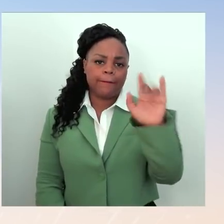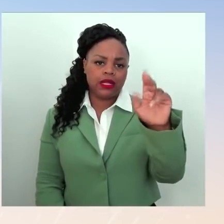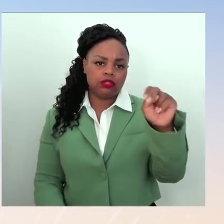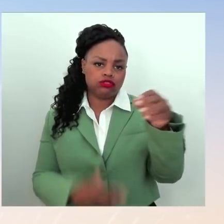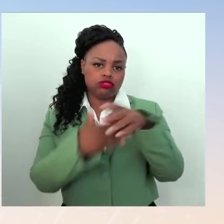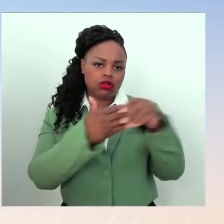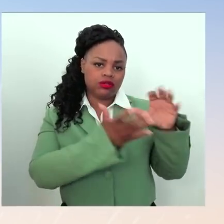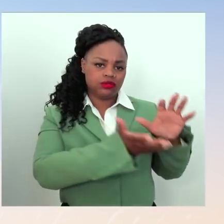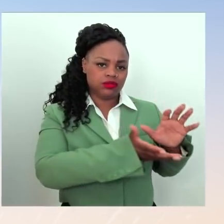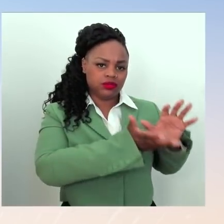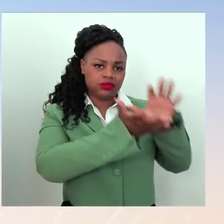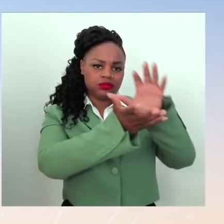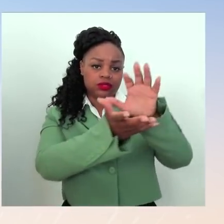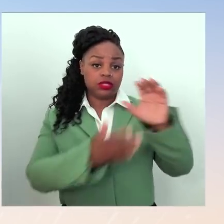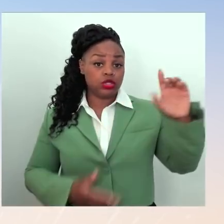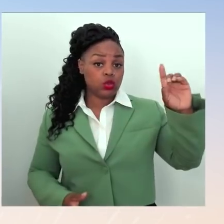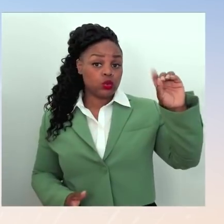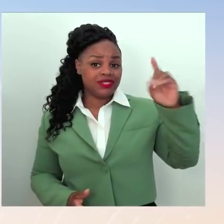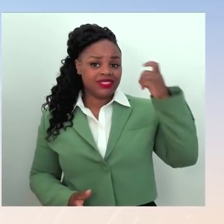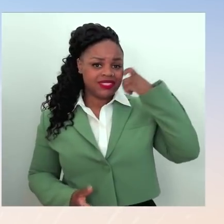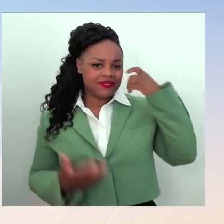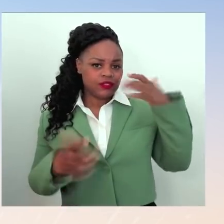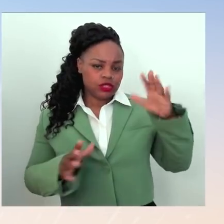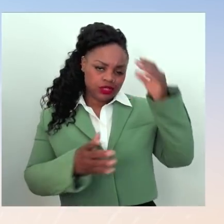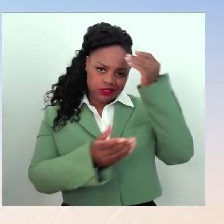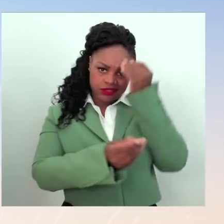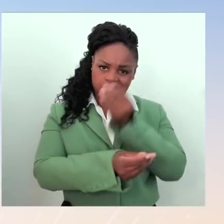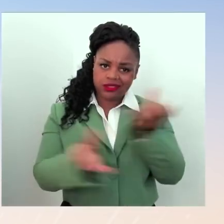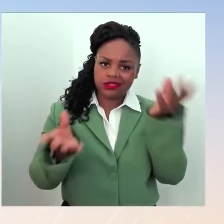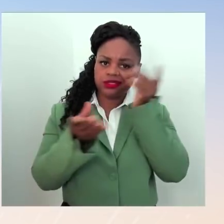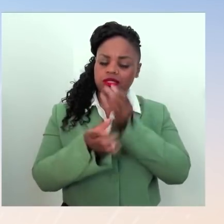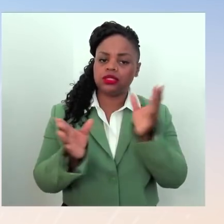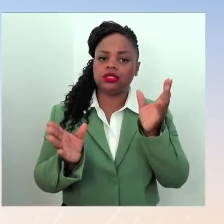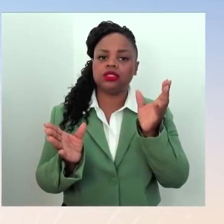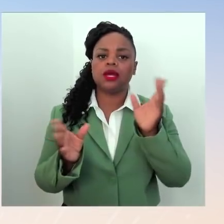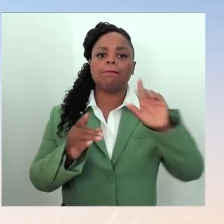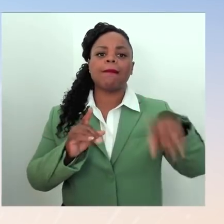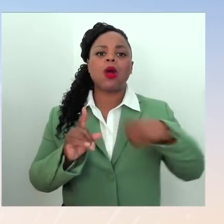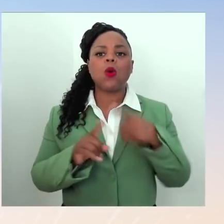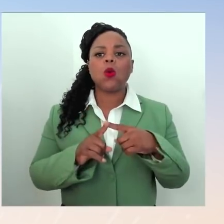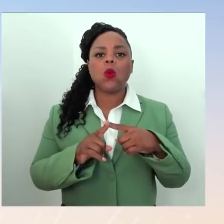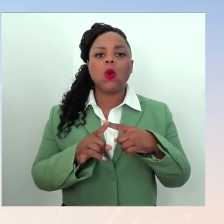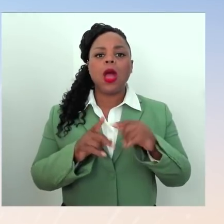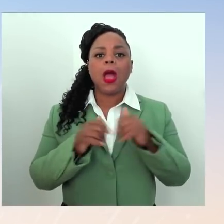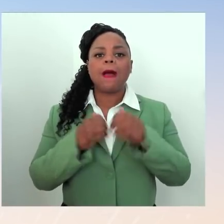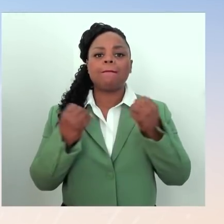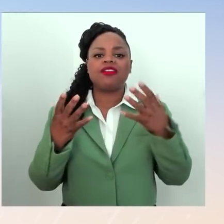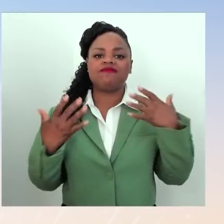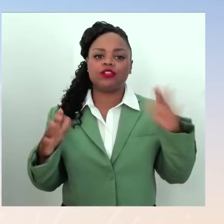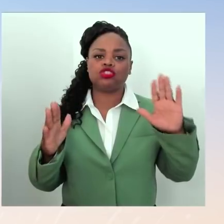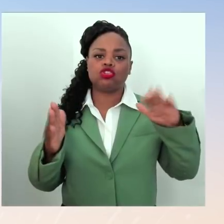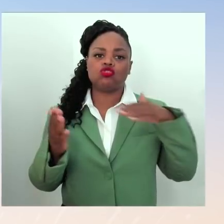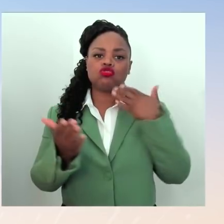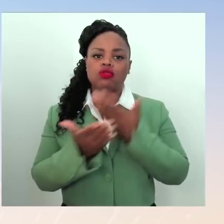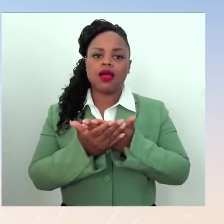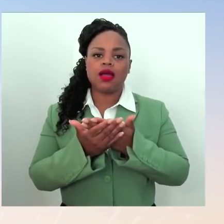about how much of that has arrived. A huge percentage has arrived and been expedited in a very short timeframe.